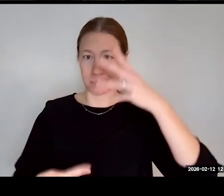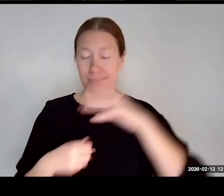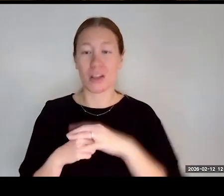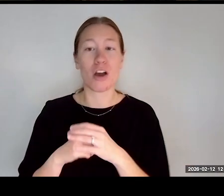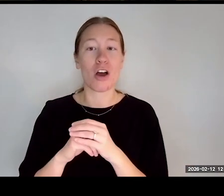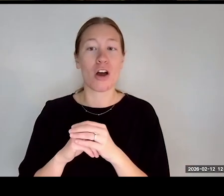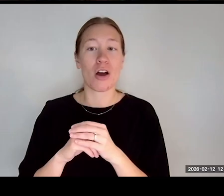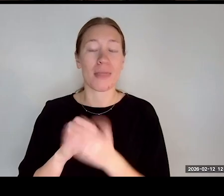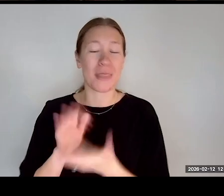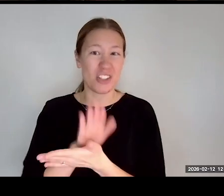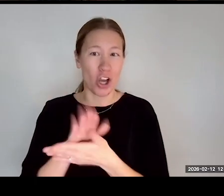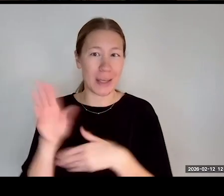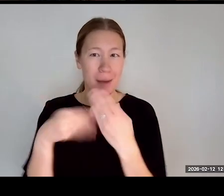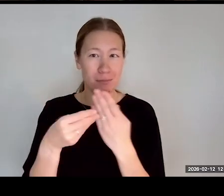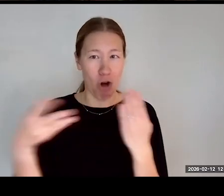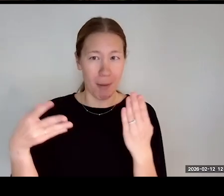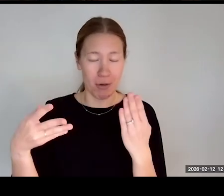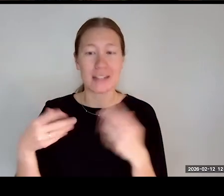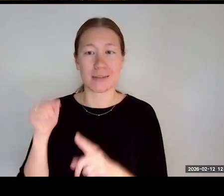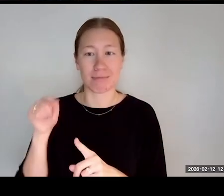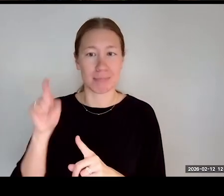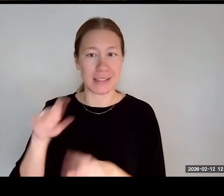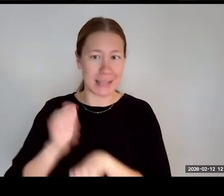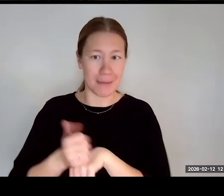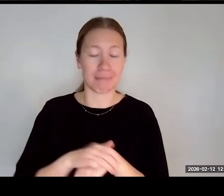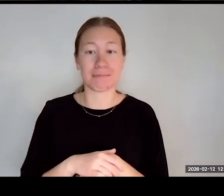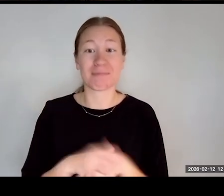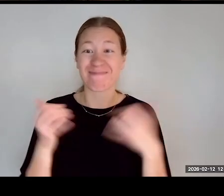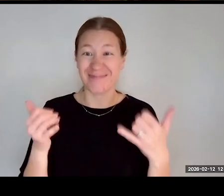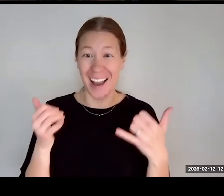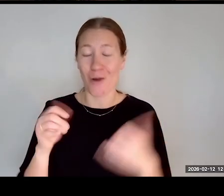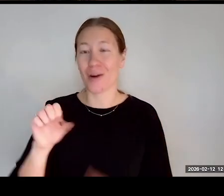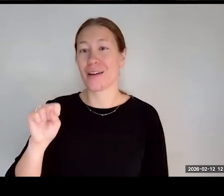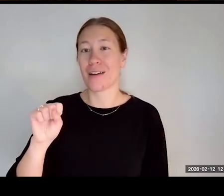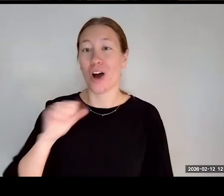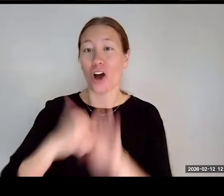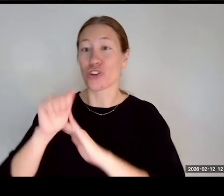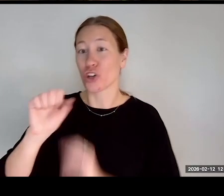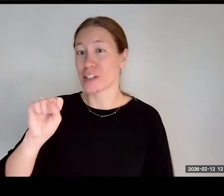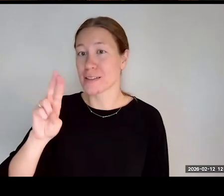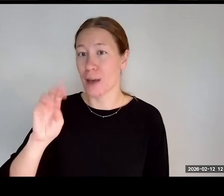and in the summary tab, we are going to input a title. And so in this case I'm going to say learn